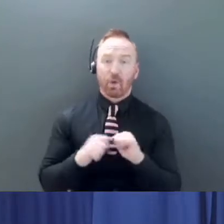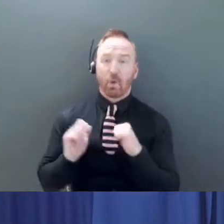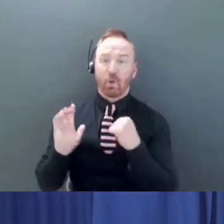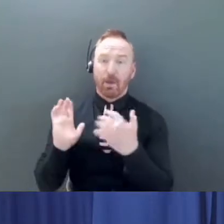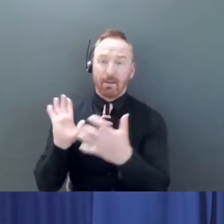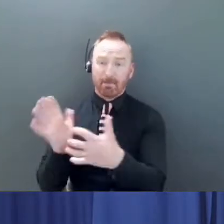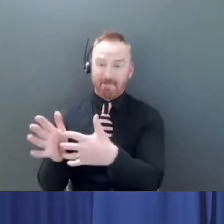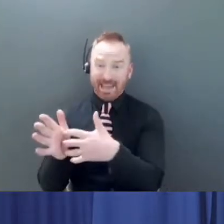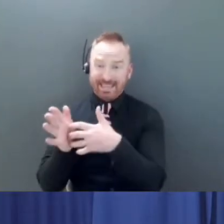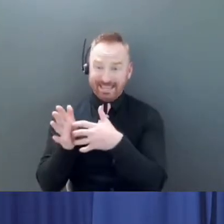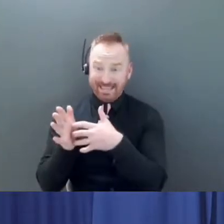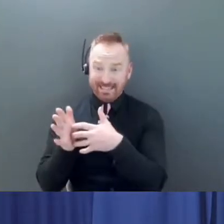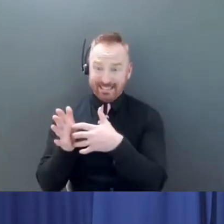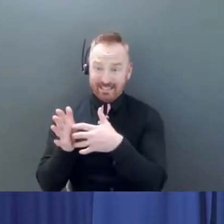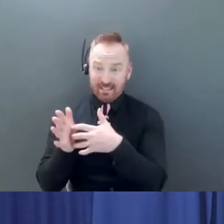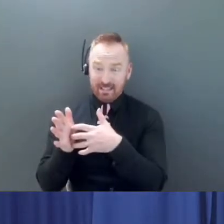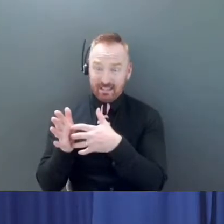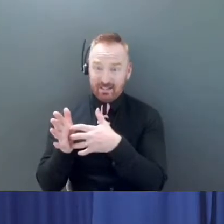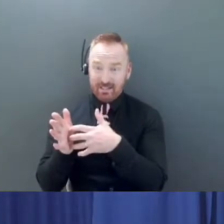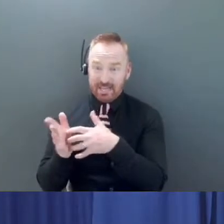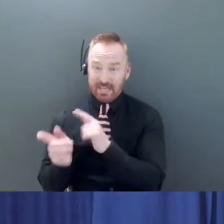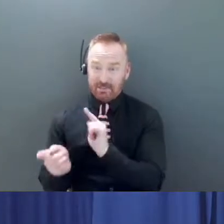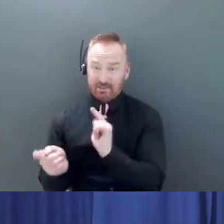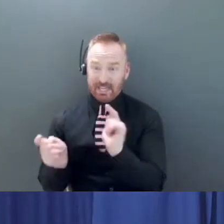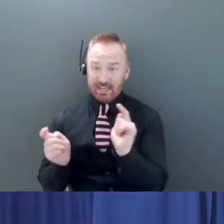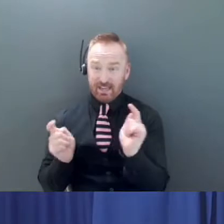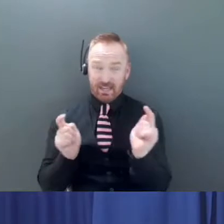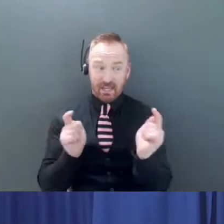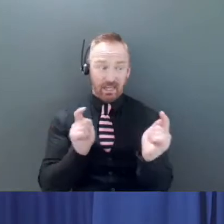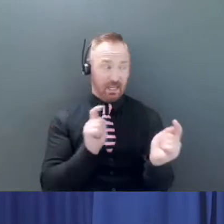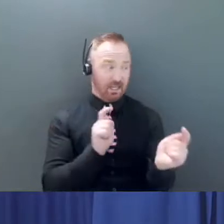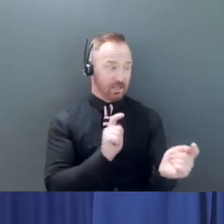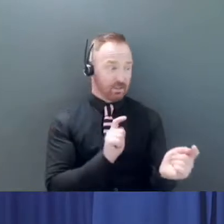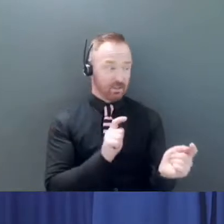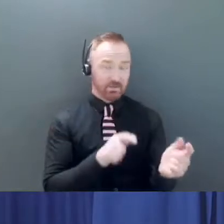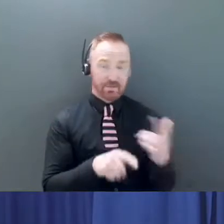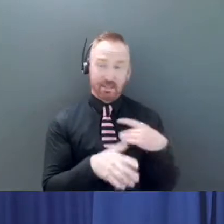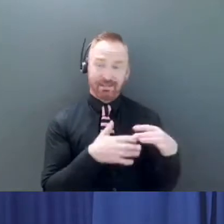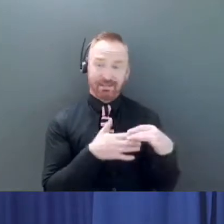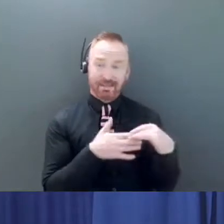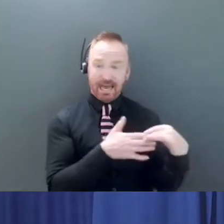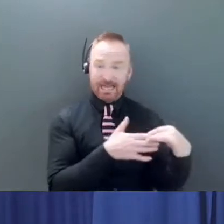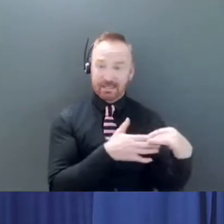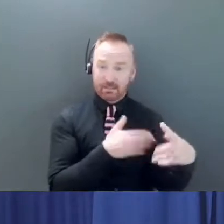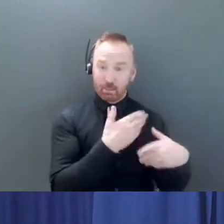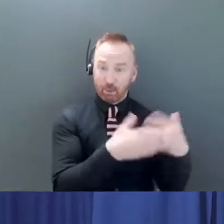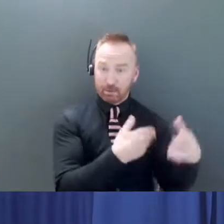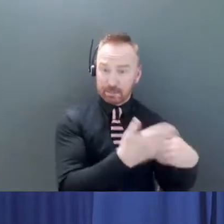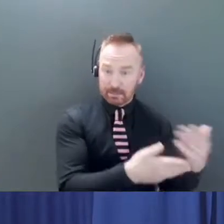mandates in to more of a guidance approach.